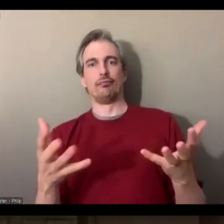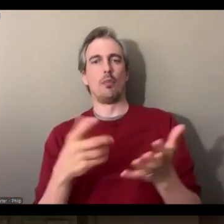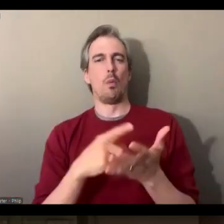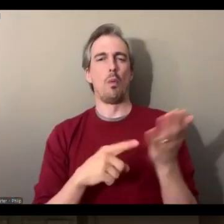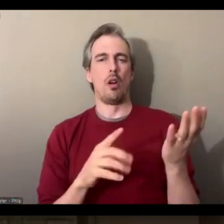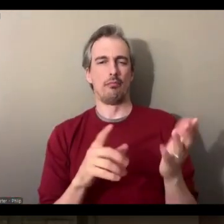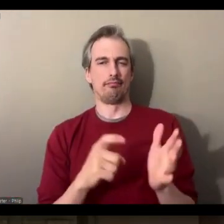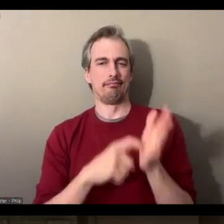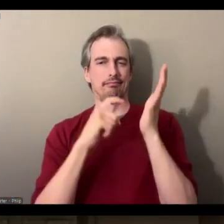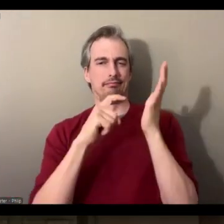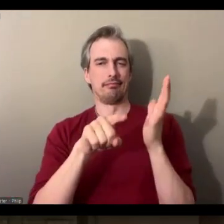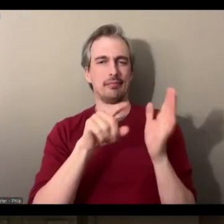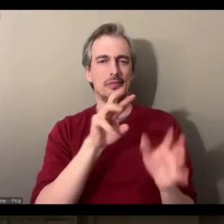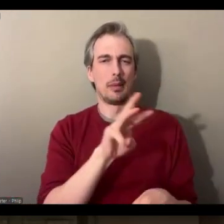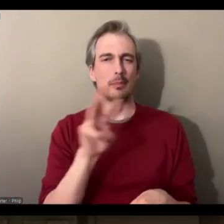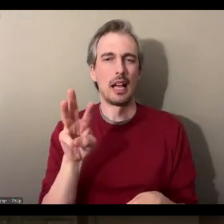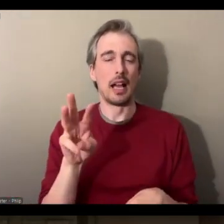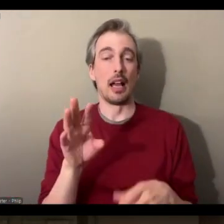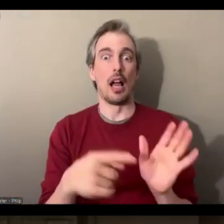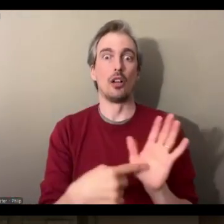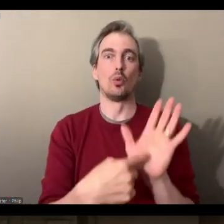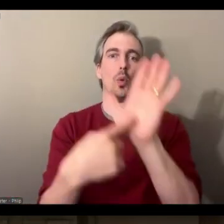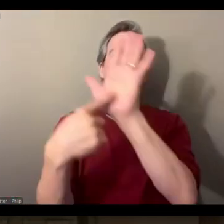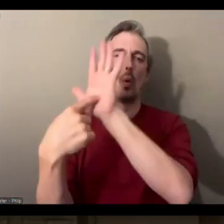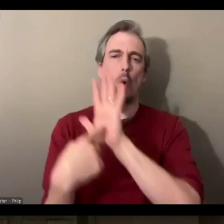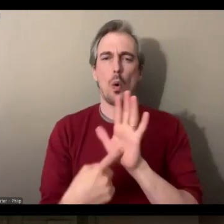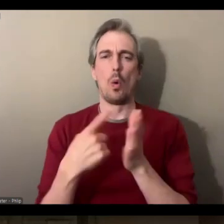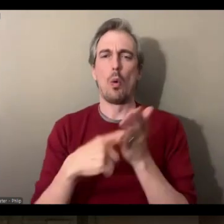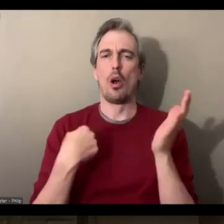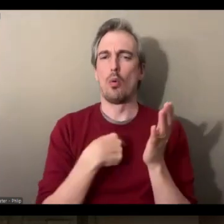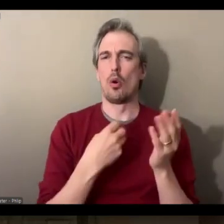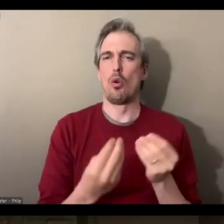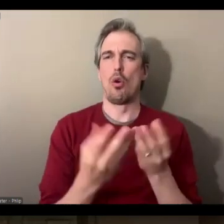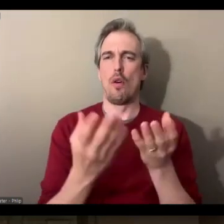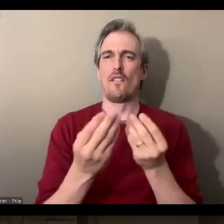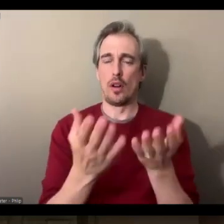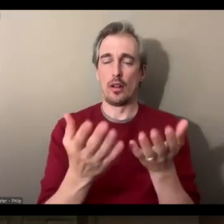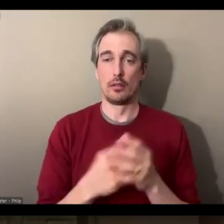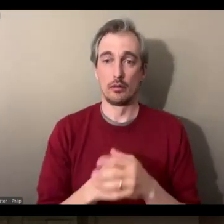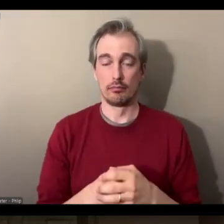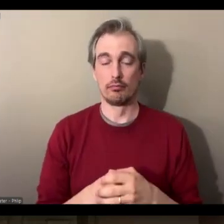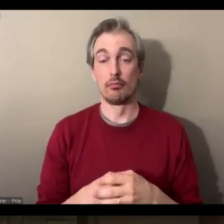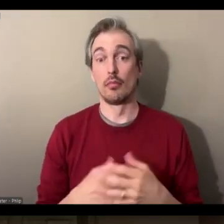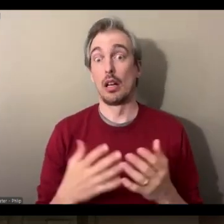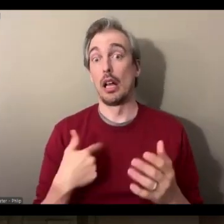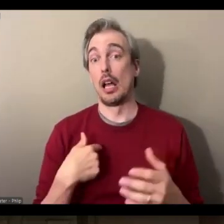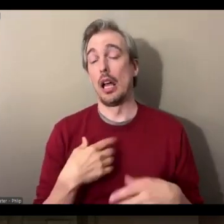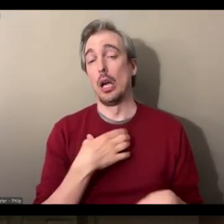go ahead and audit every little bit of your work. But there's... What's possible and there's what's